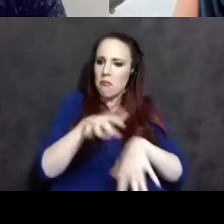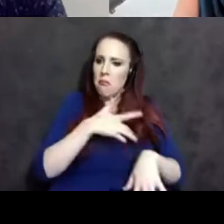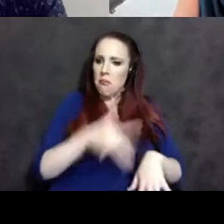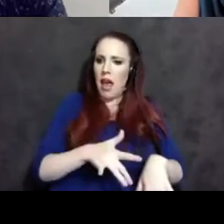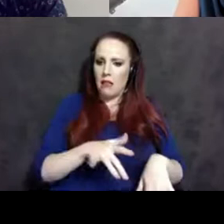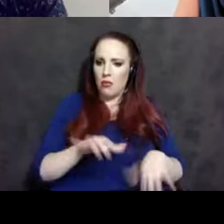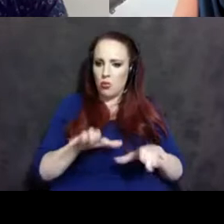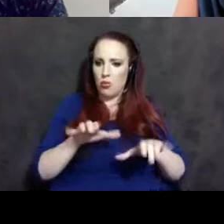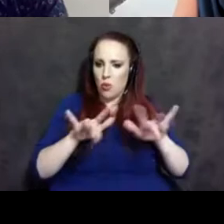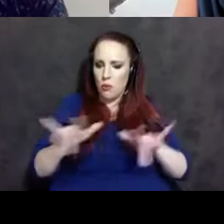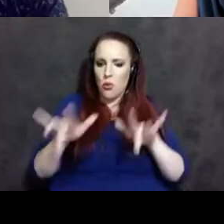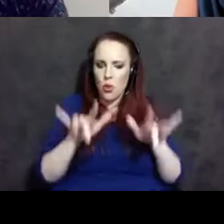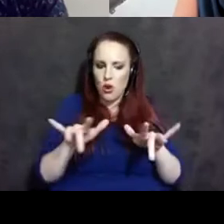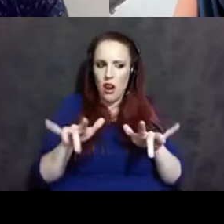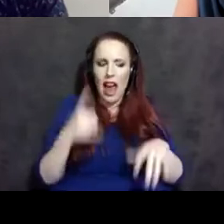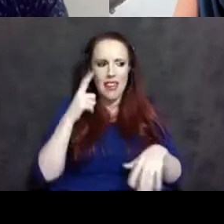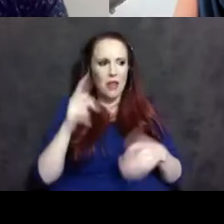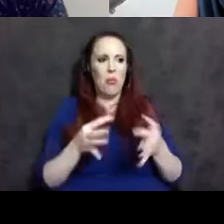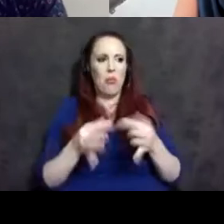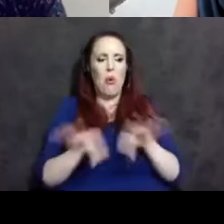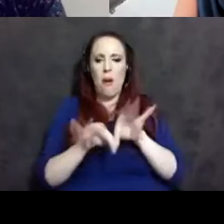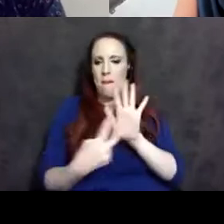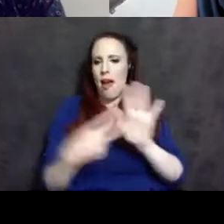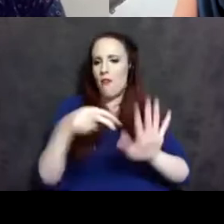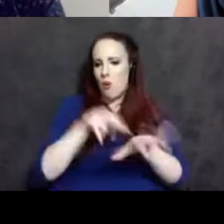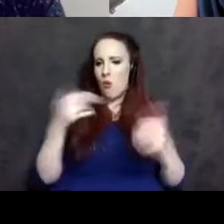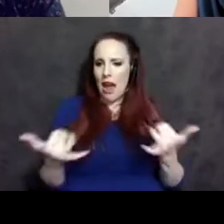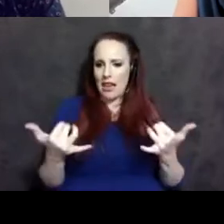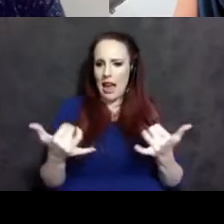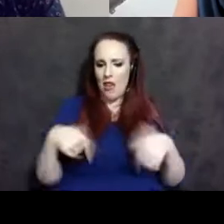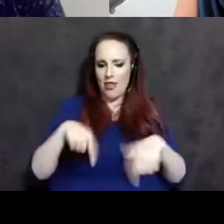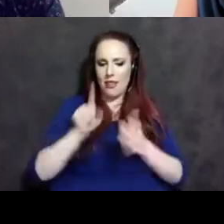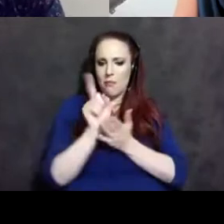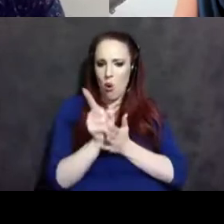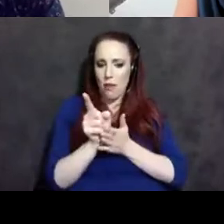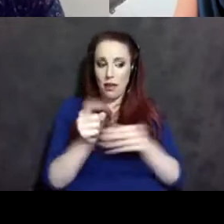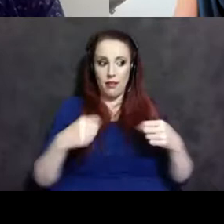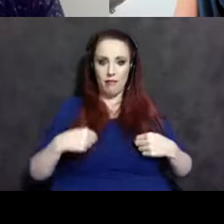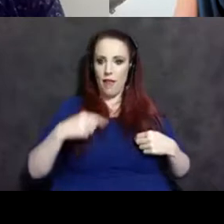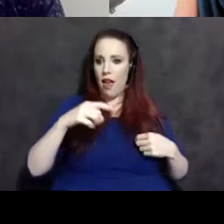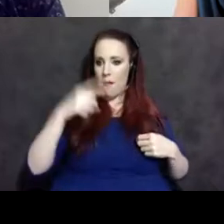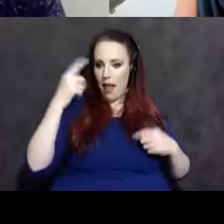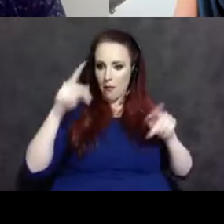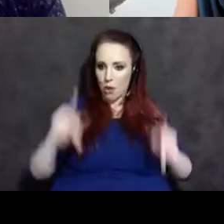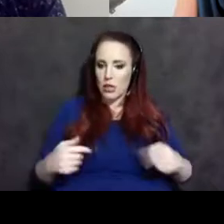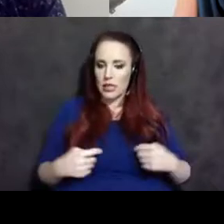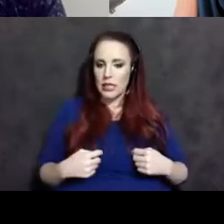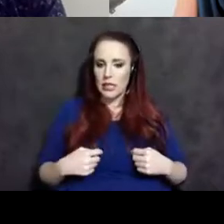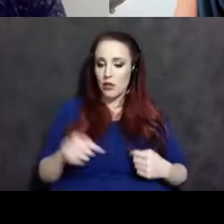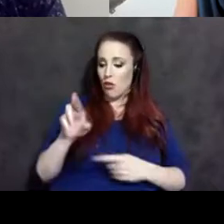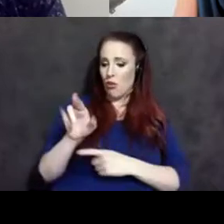So I think in my own reflection, particularly as a black person, racism isn't new, and the